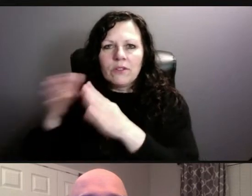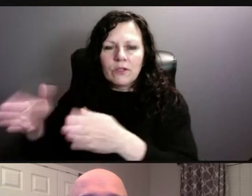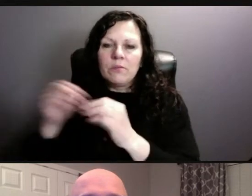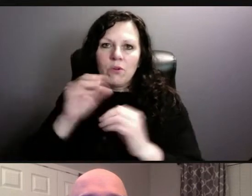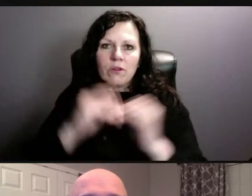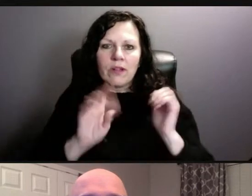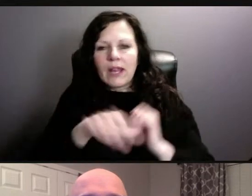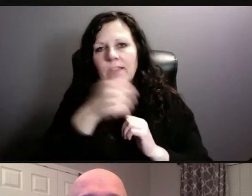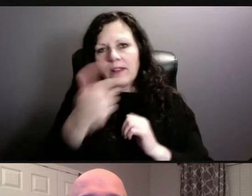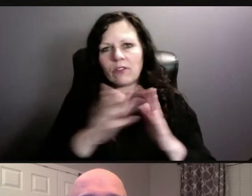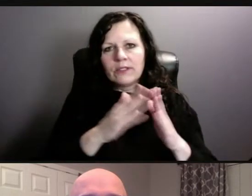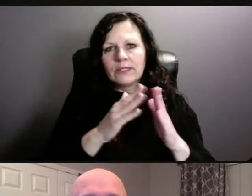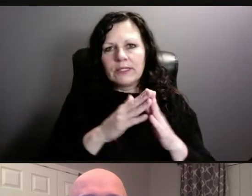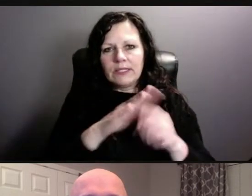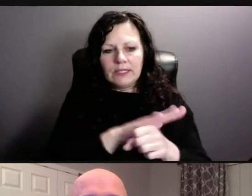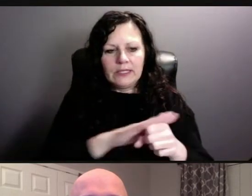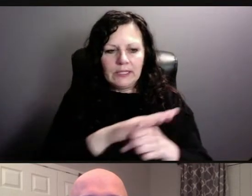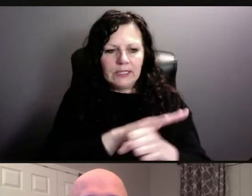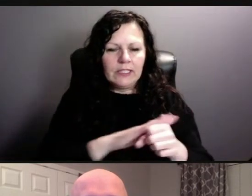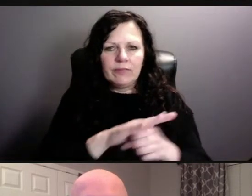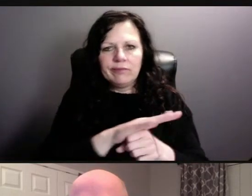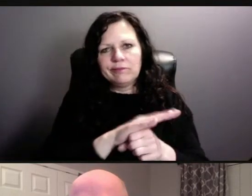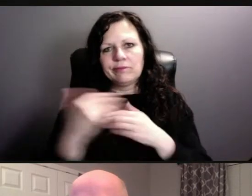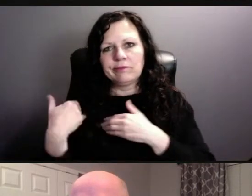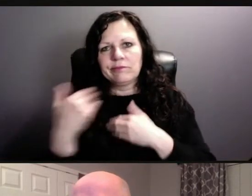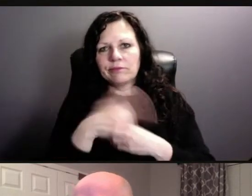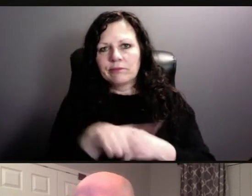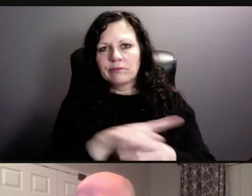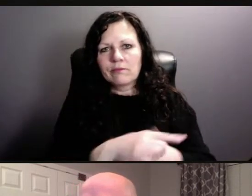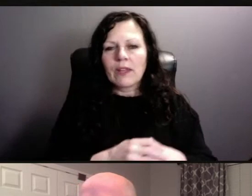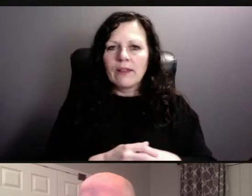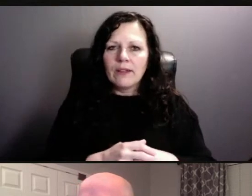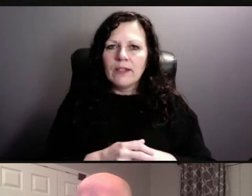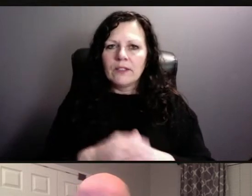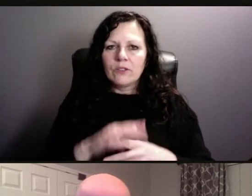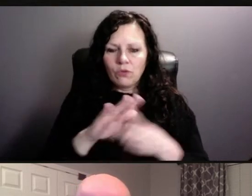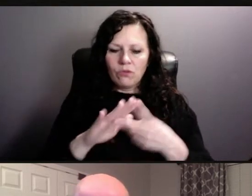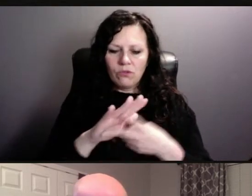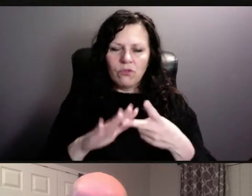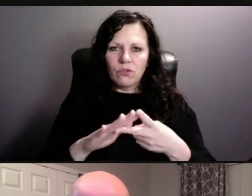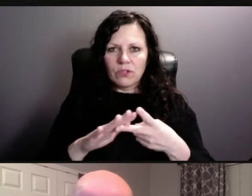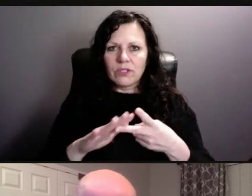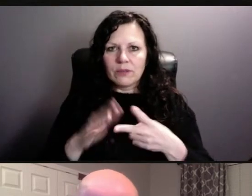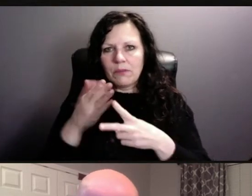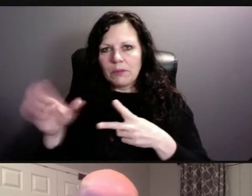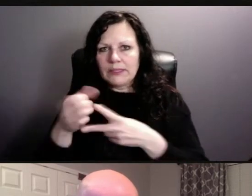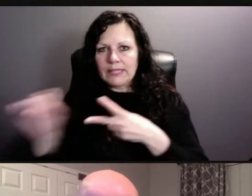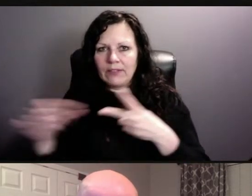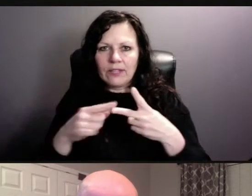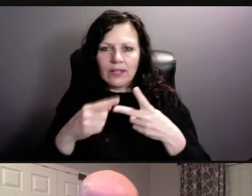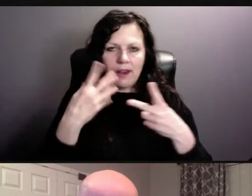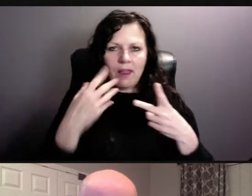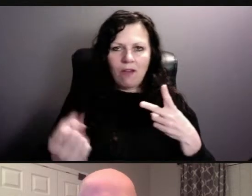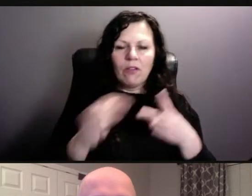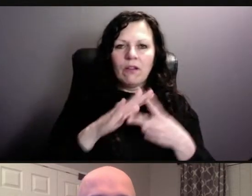THE STREET ANY WAY MORE SO THAN